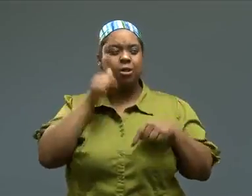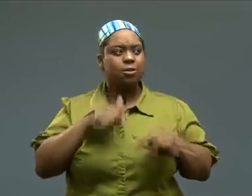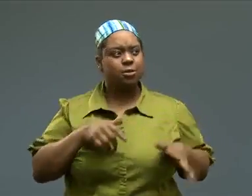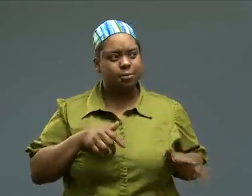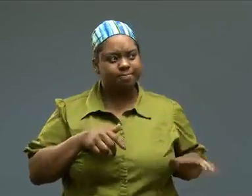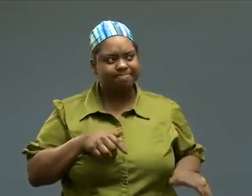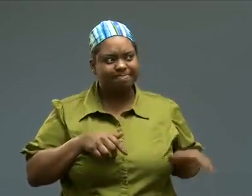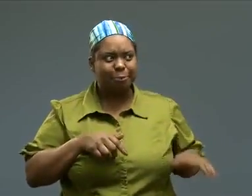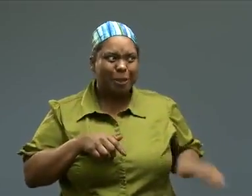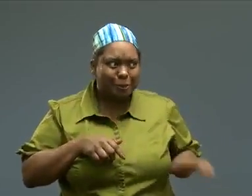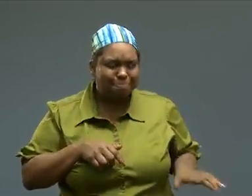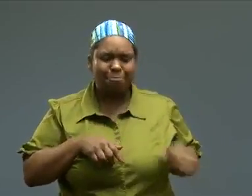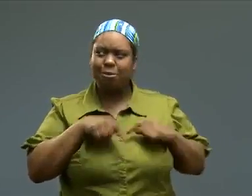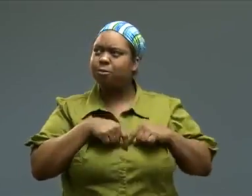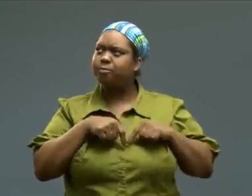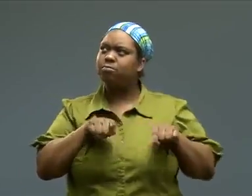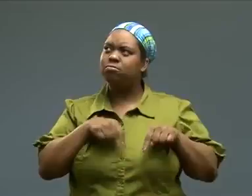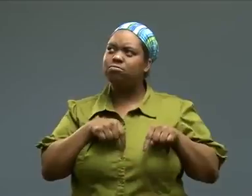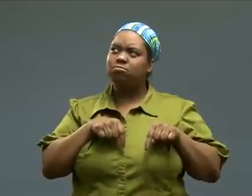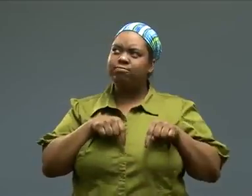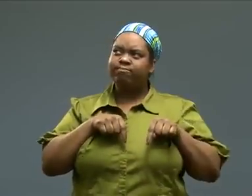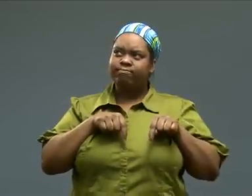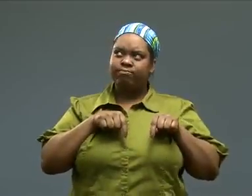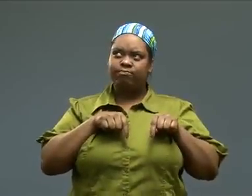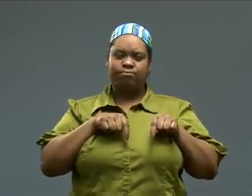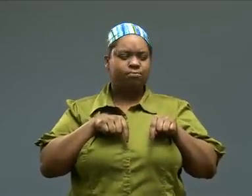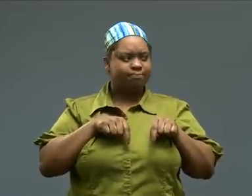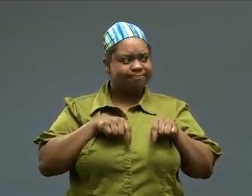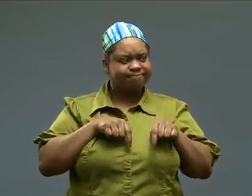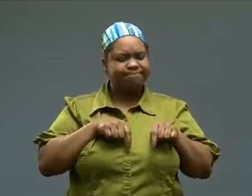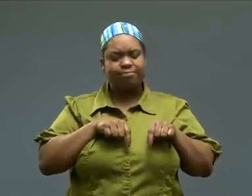My aunt touched me to stop.